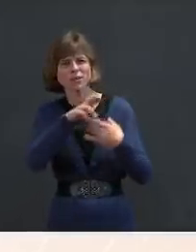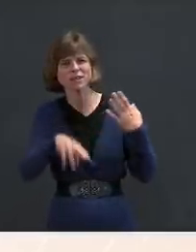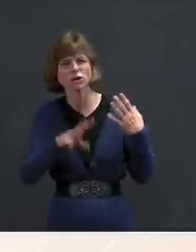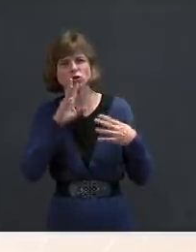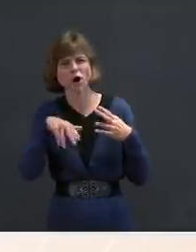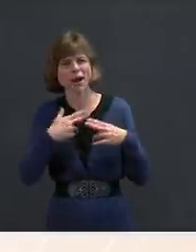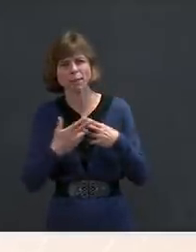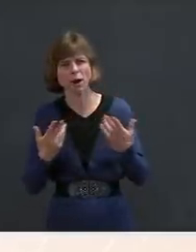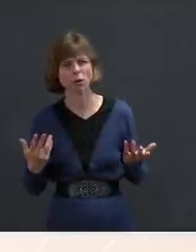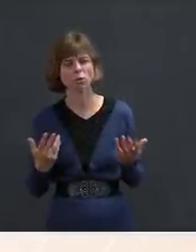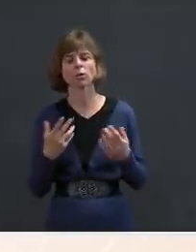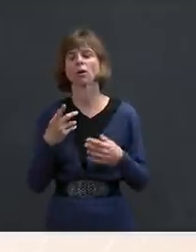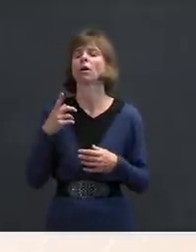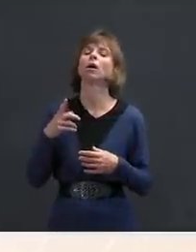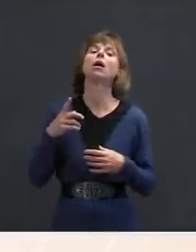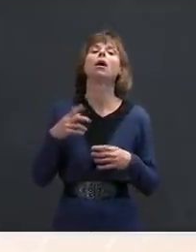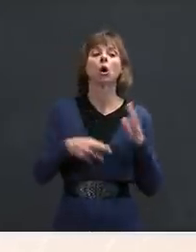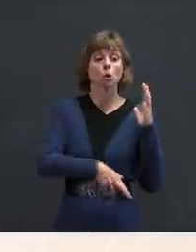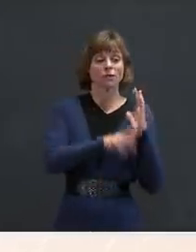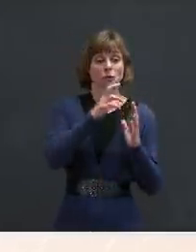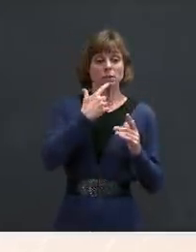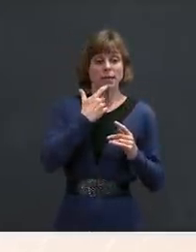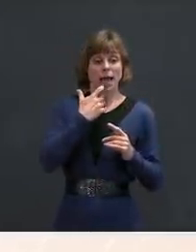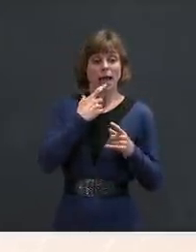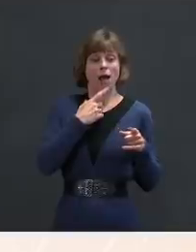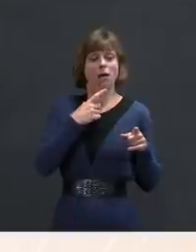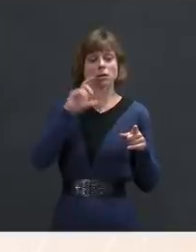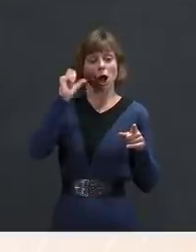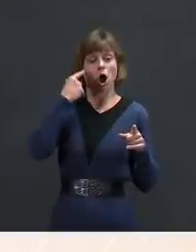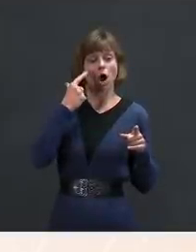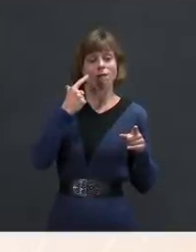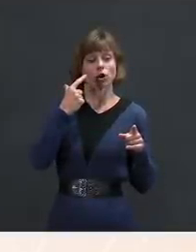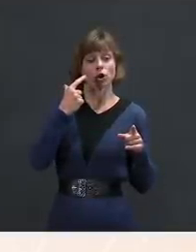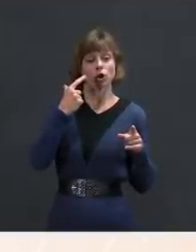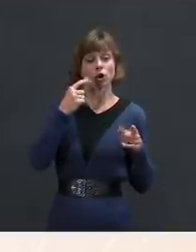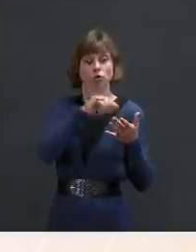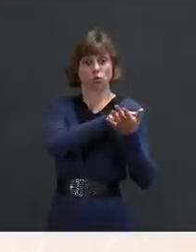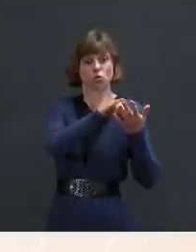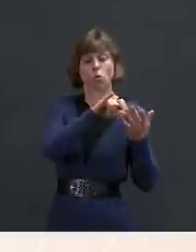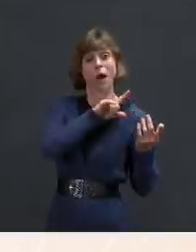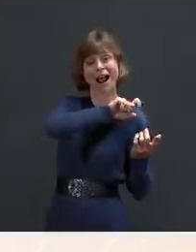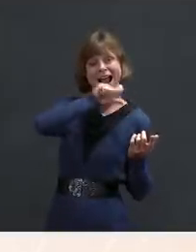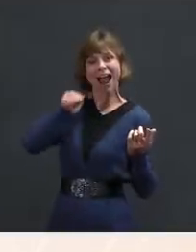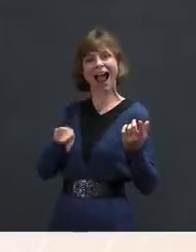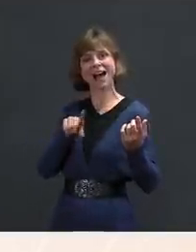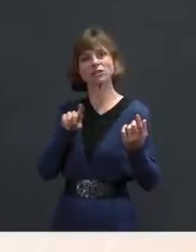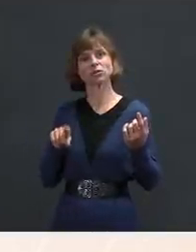that Governor Cuomo asked her questions -- that it's not -- you know, it has also been alleged, in other instances,